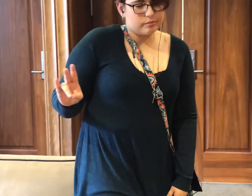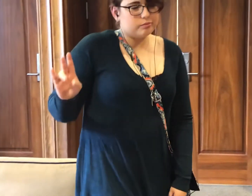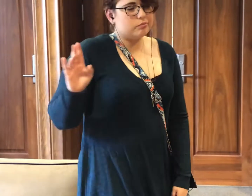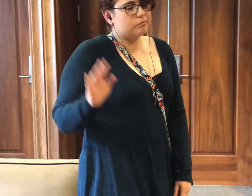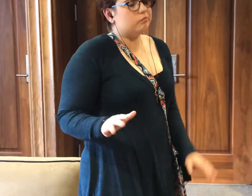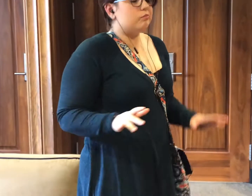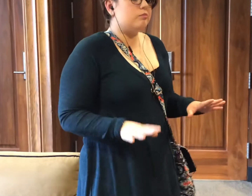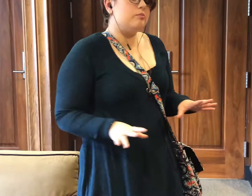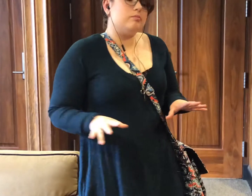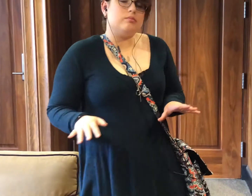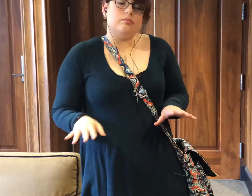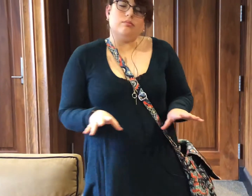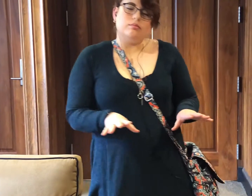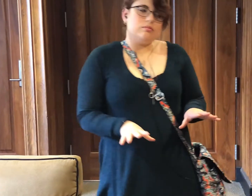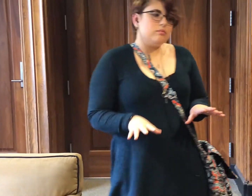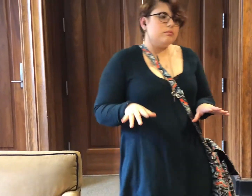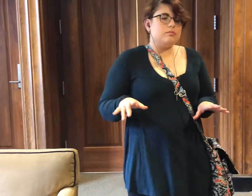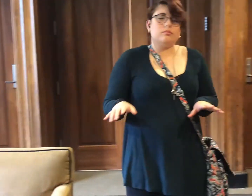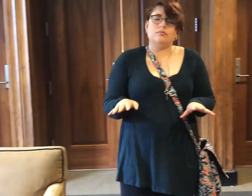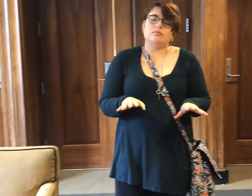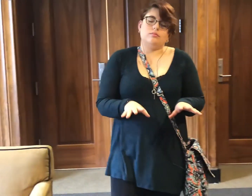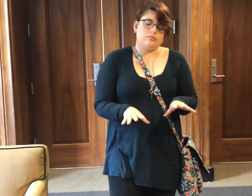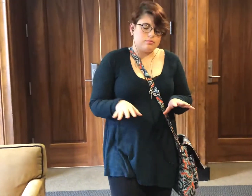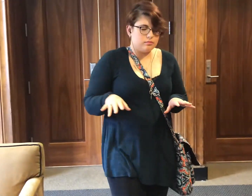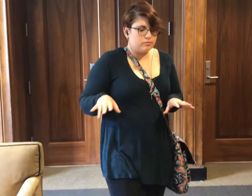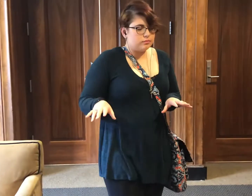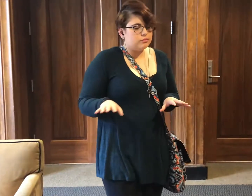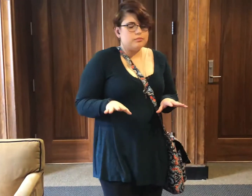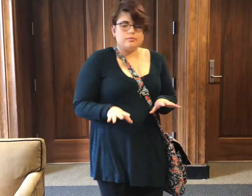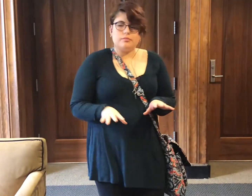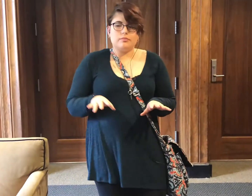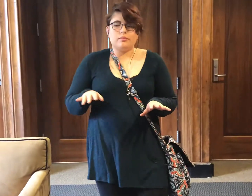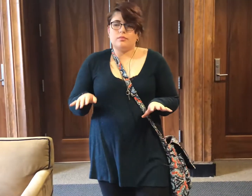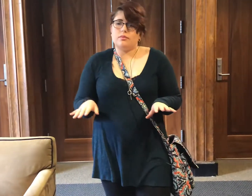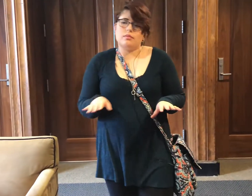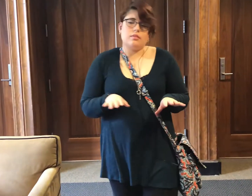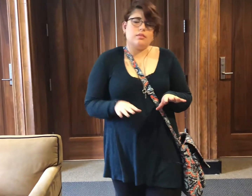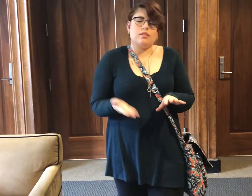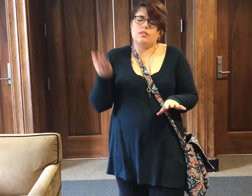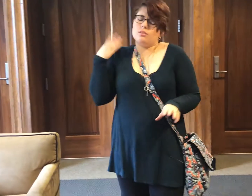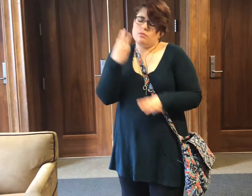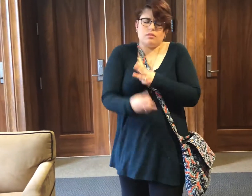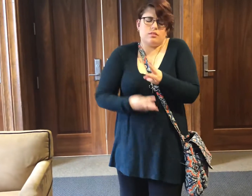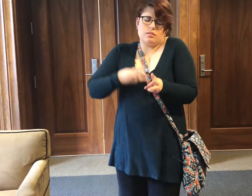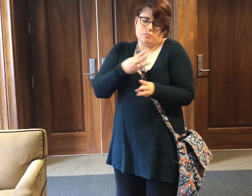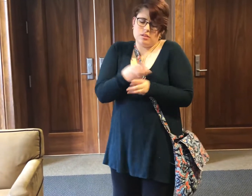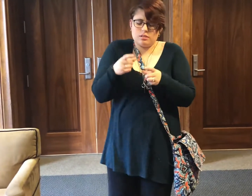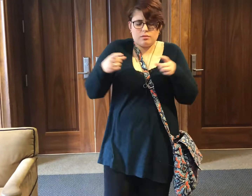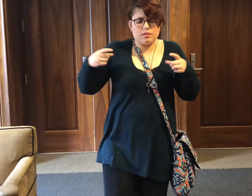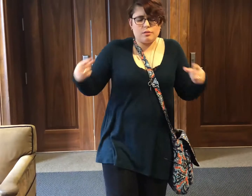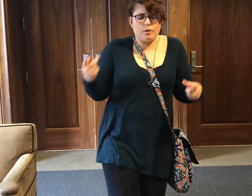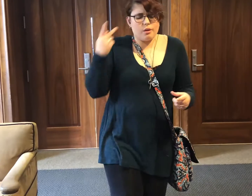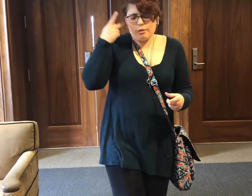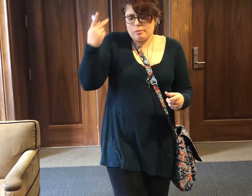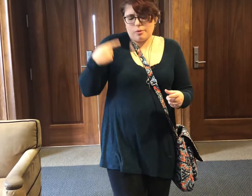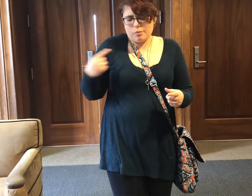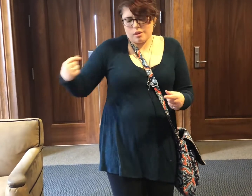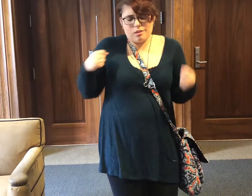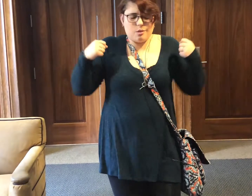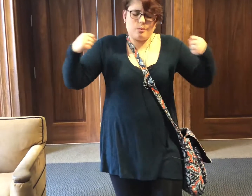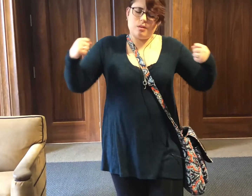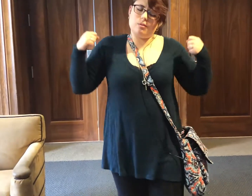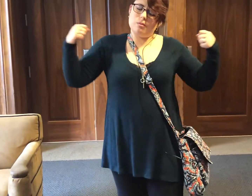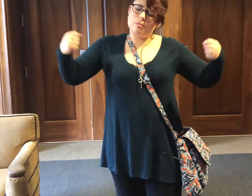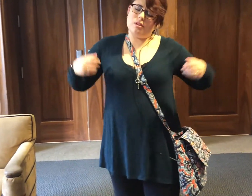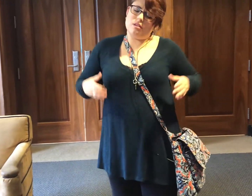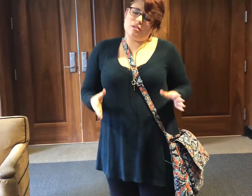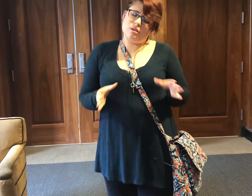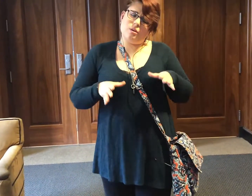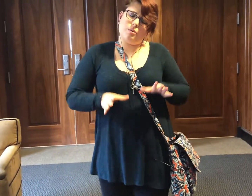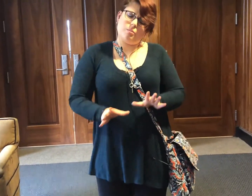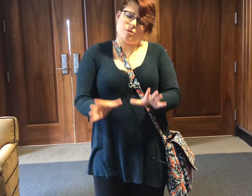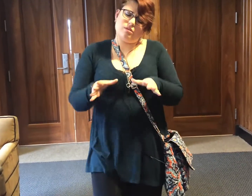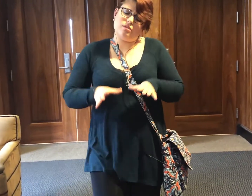It was a big big world, but we thought we were bigger